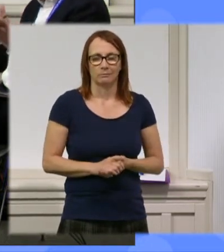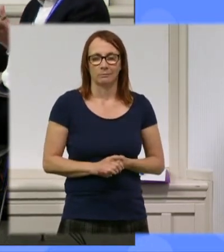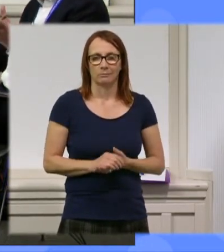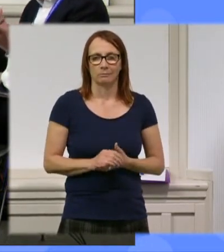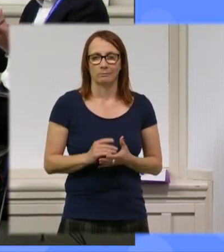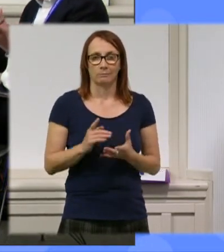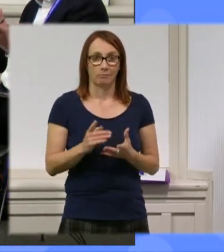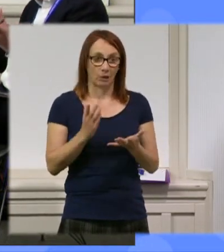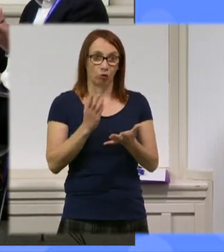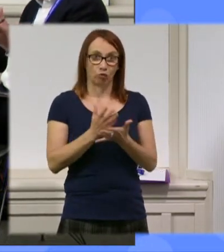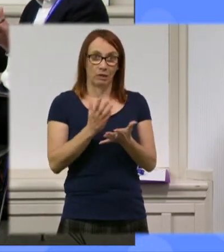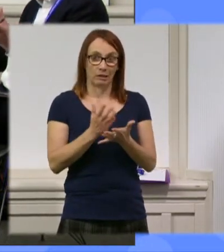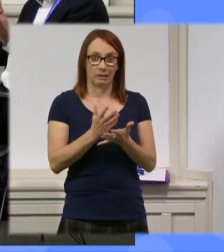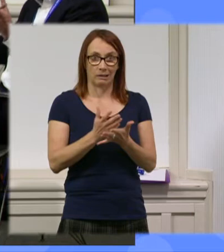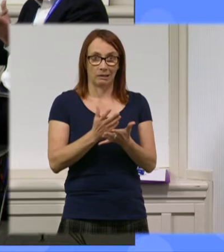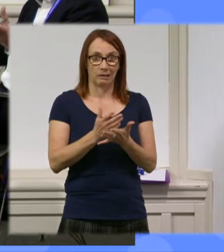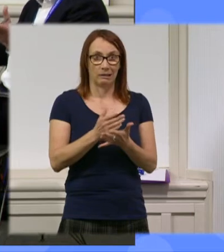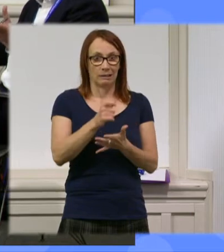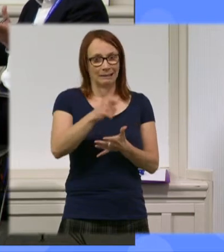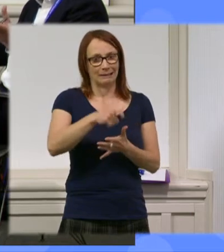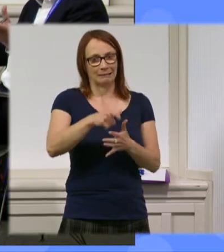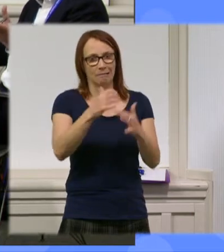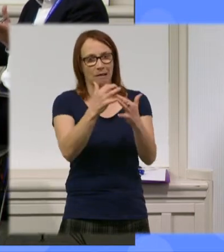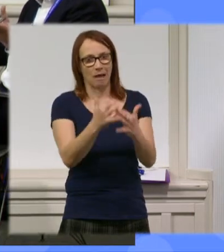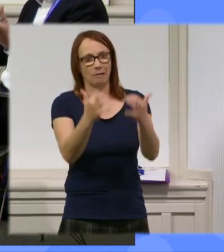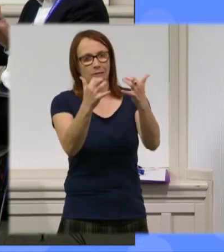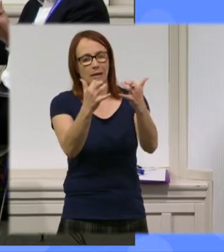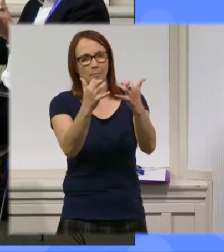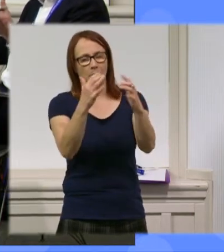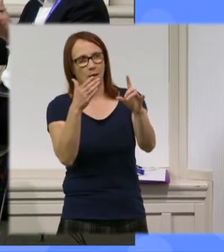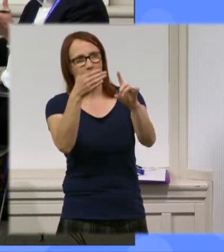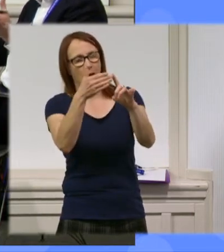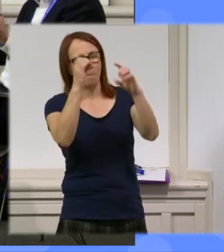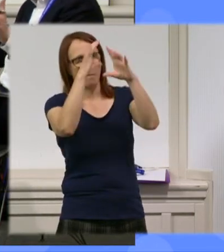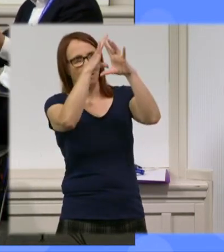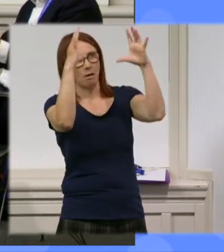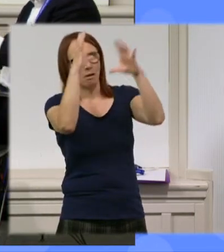questions that the assembly is considering is is is how we see how you